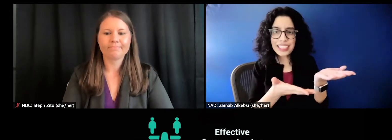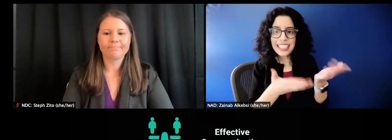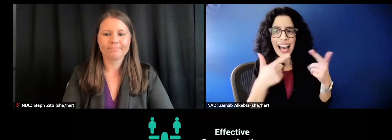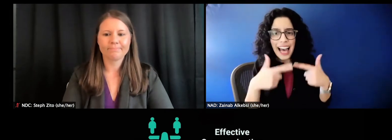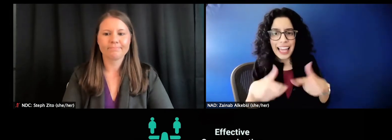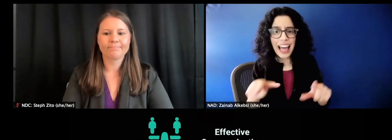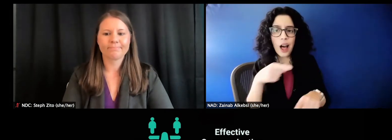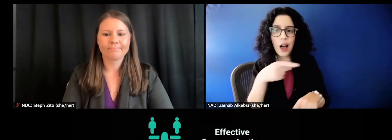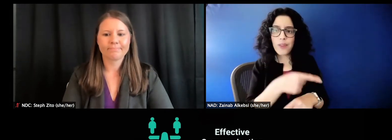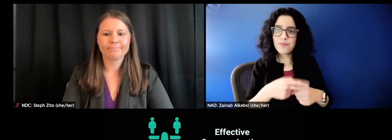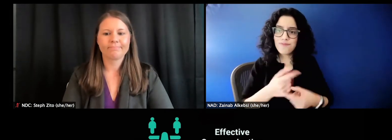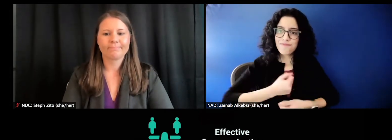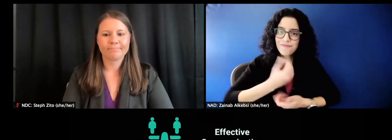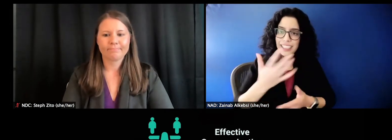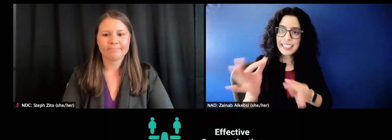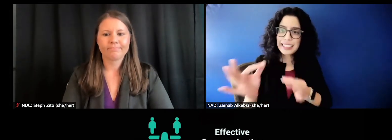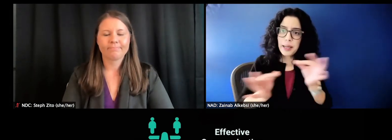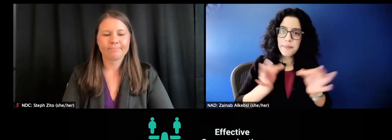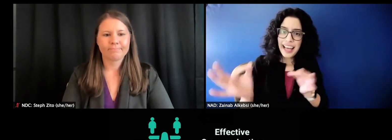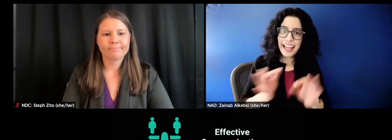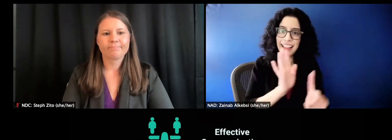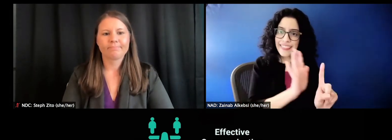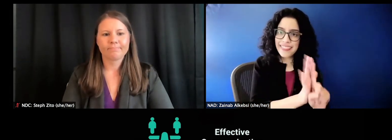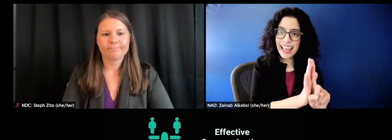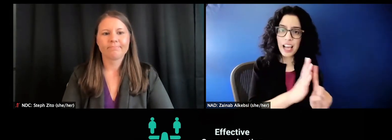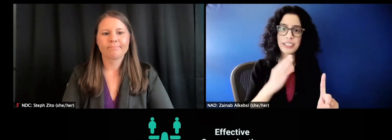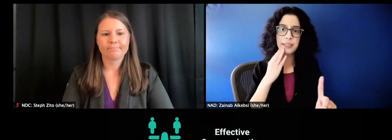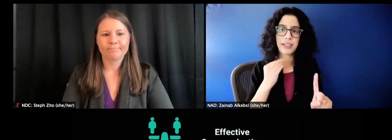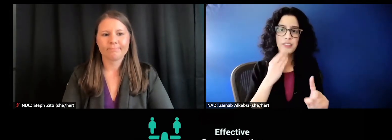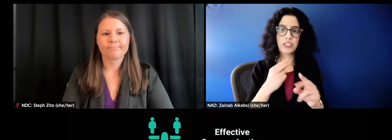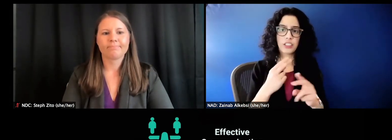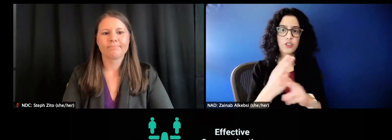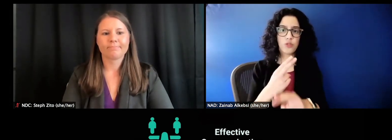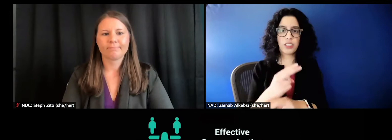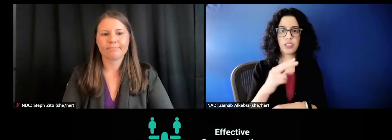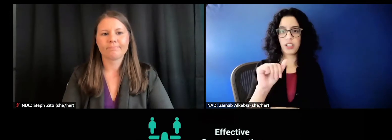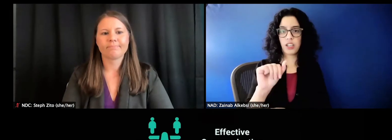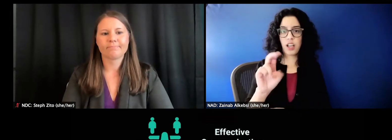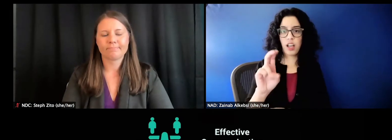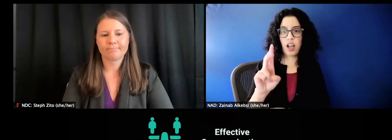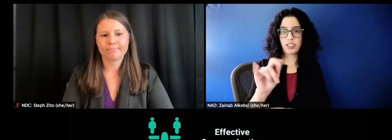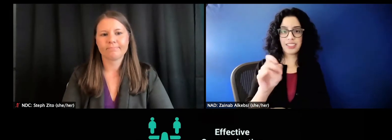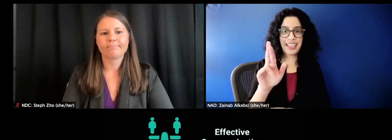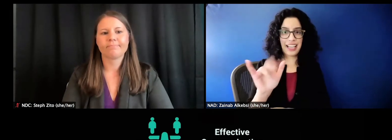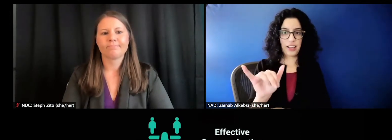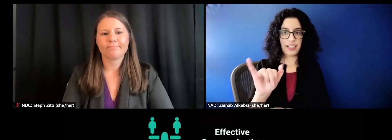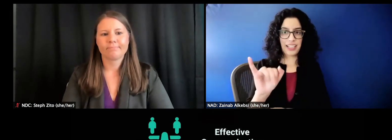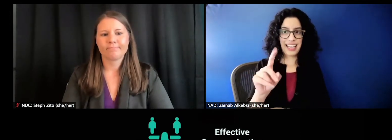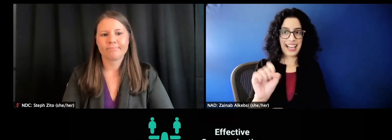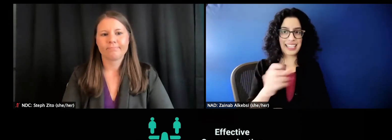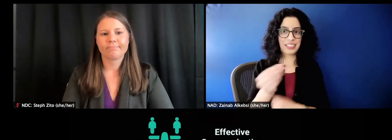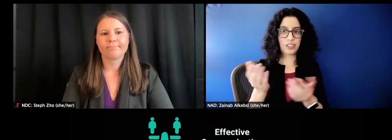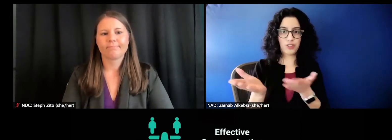Allow them to explain their experiences using auxiliary aids and services.